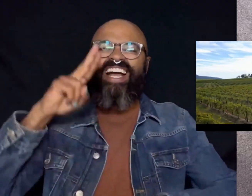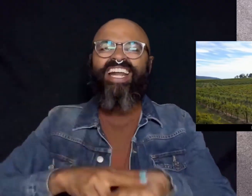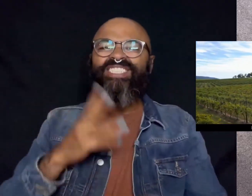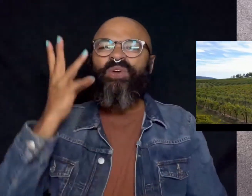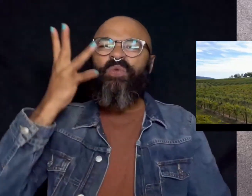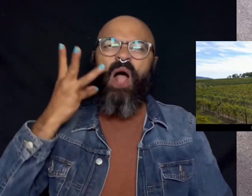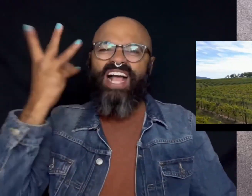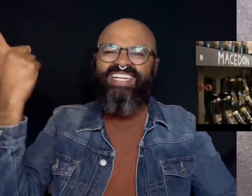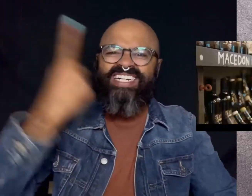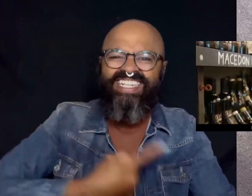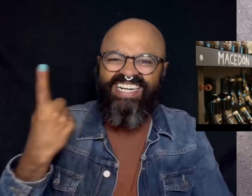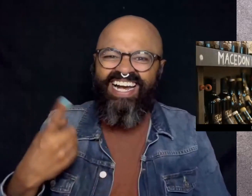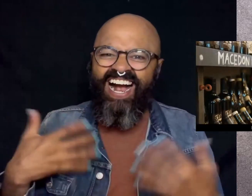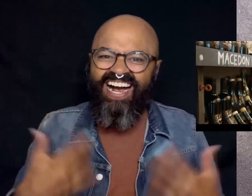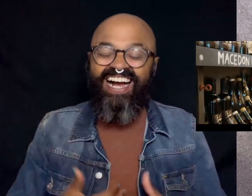Today is National Wine Day.